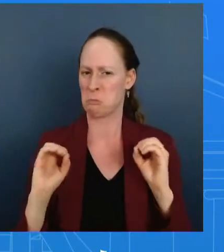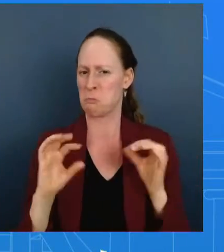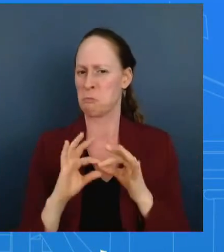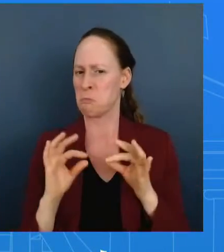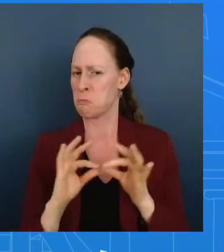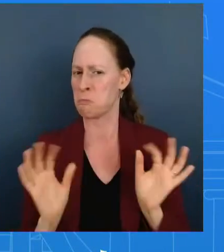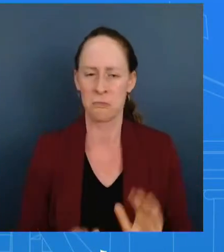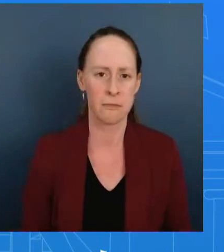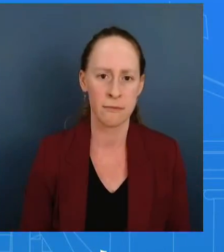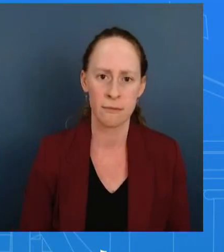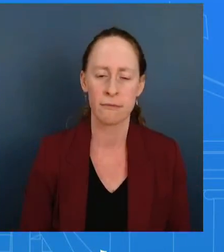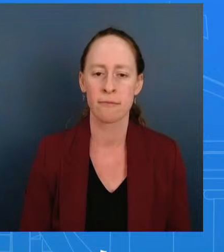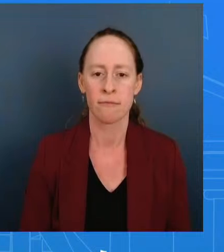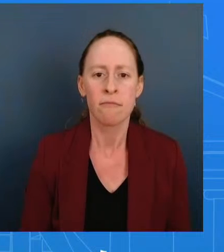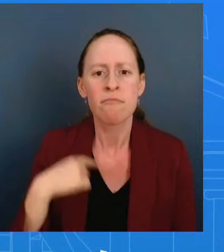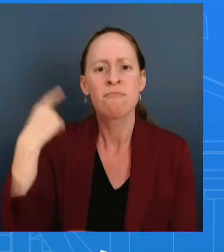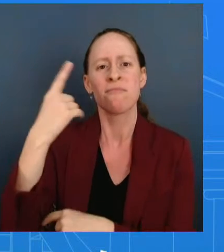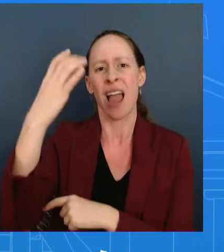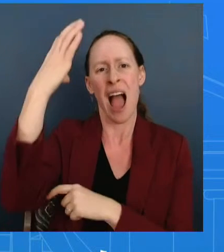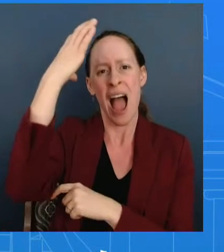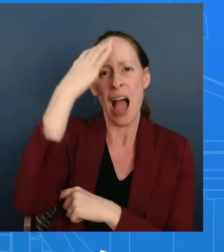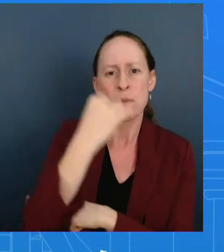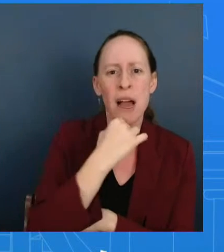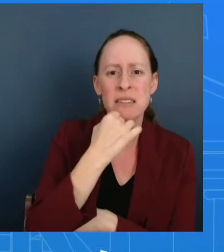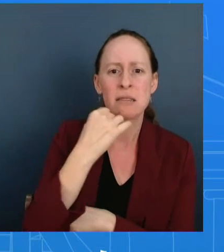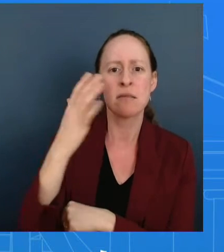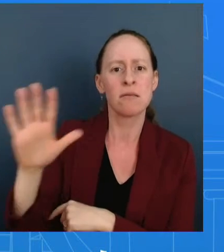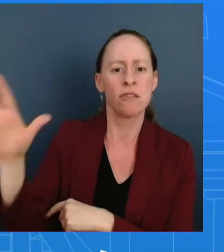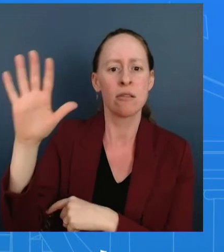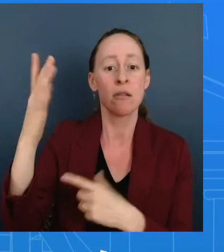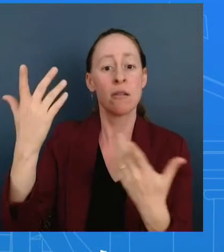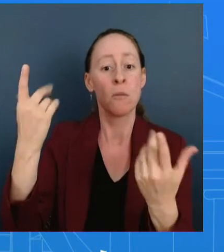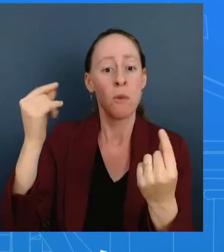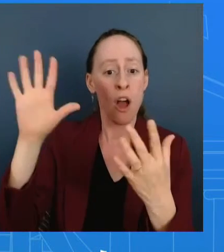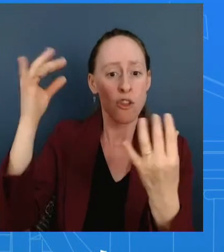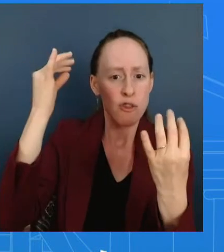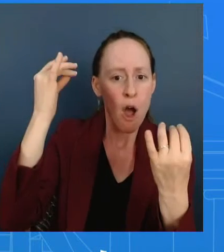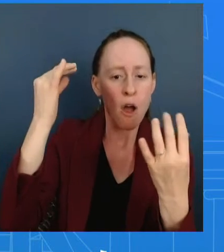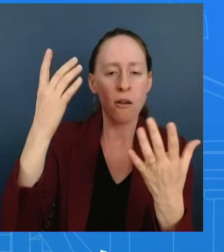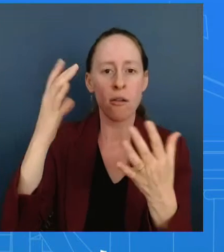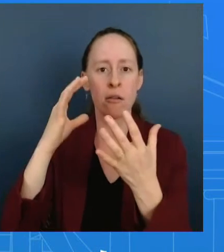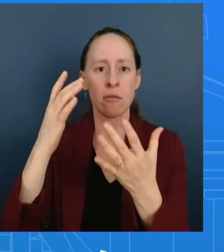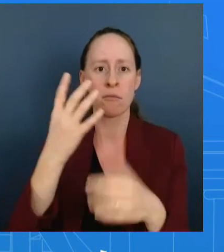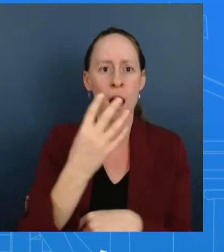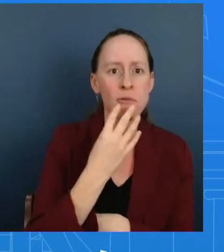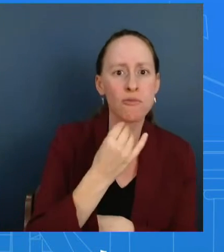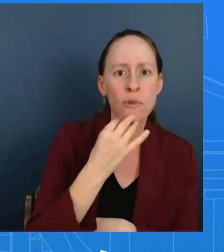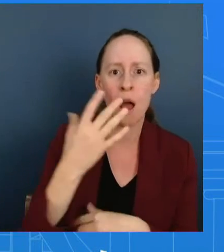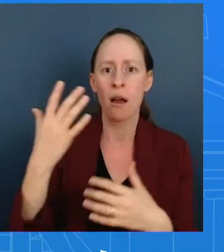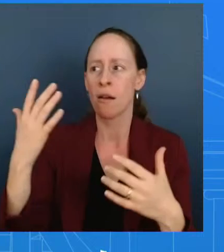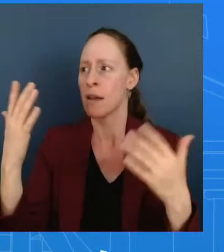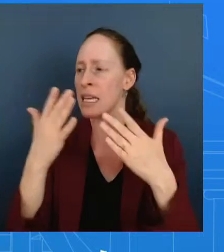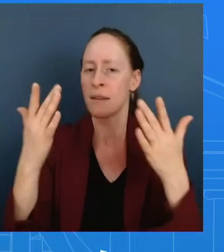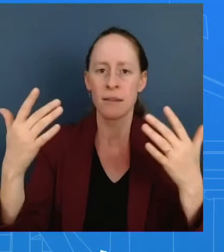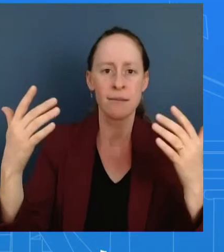Mr. Kirby: Yeah. So, no surprise to you all. I'm not going to negotiate here from the podium or in public. I would just tell you that there has been some back and forth.